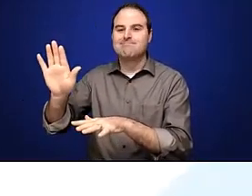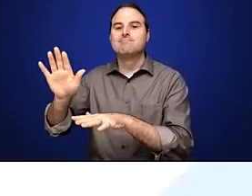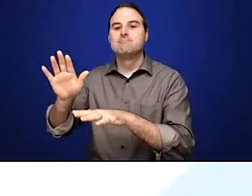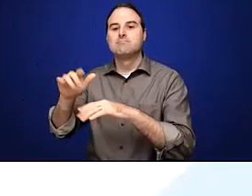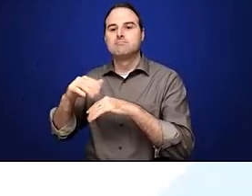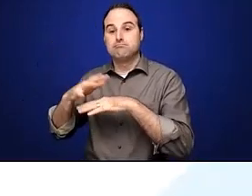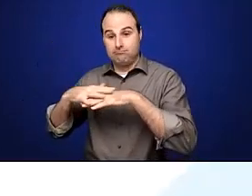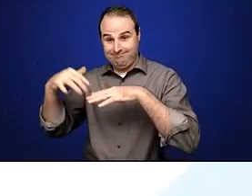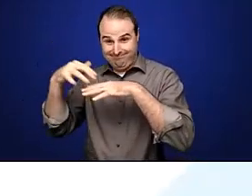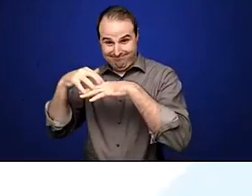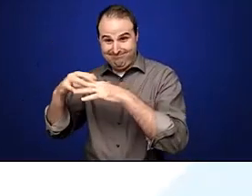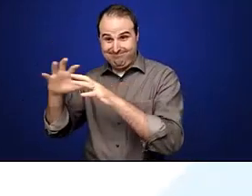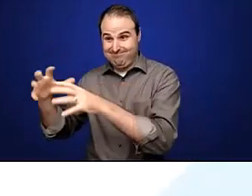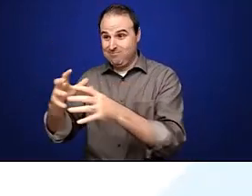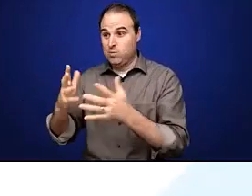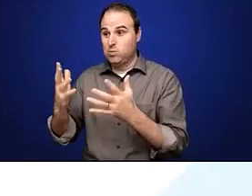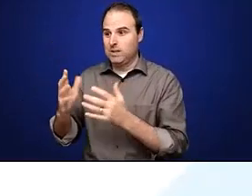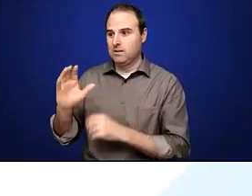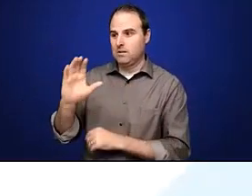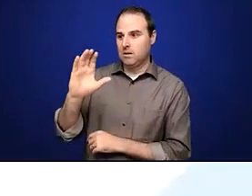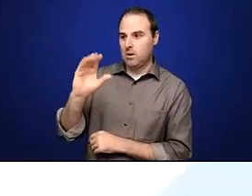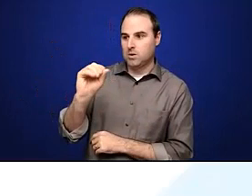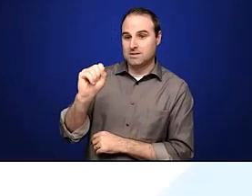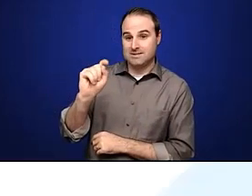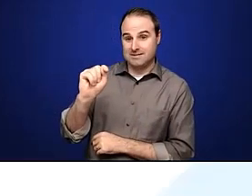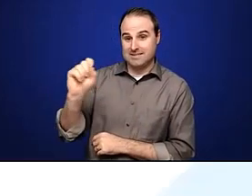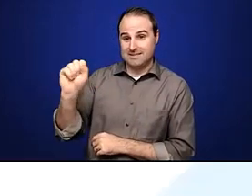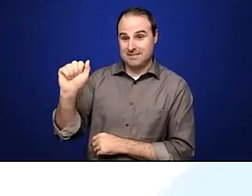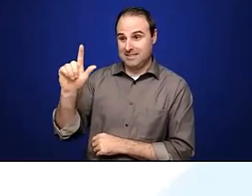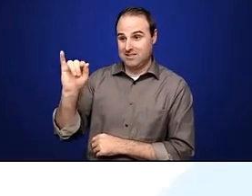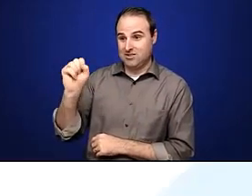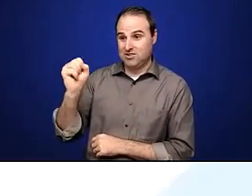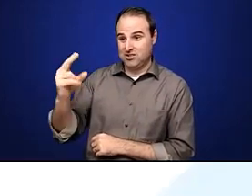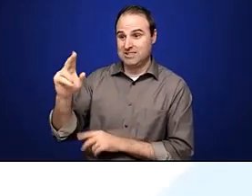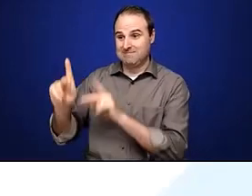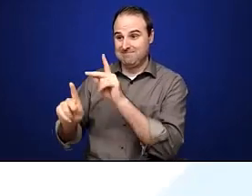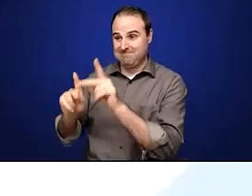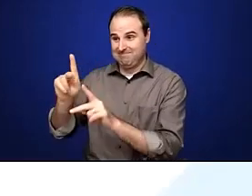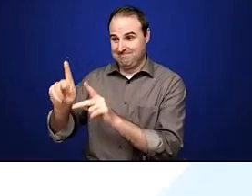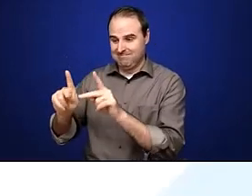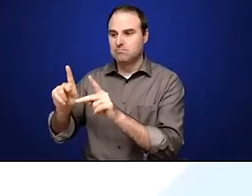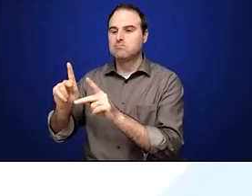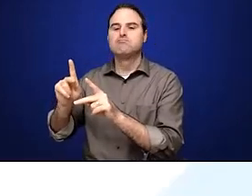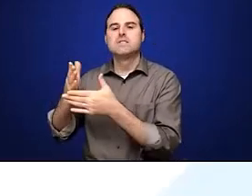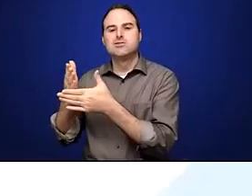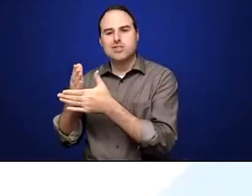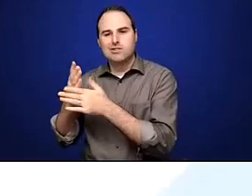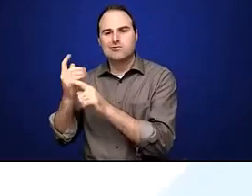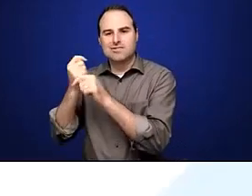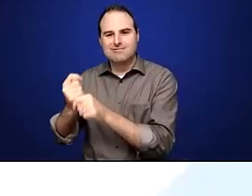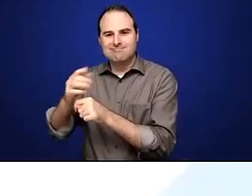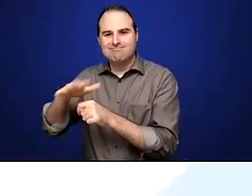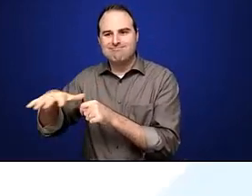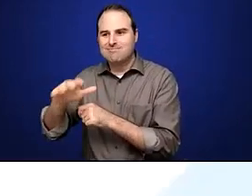of the Coast Salish peoples, specifically the shared traditional territories of the Squamish, Tsleil-Waututh,